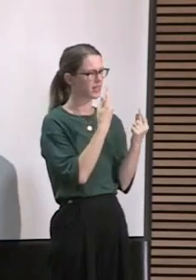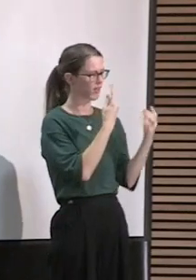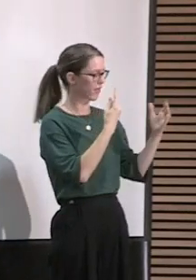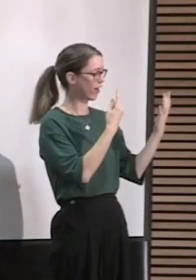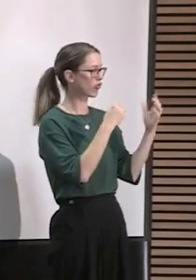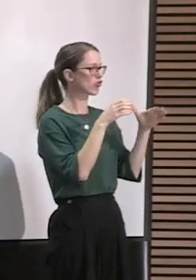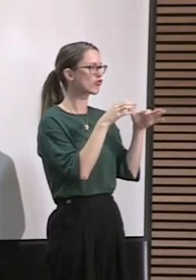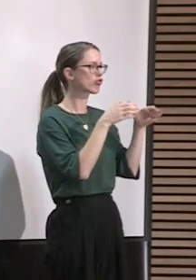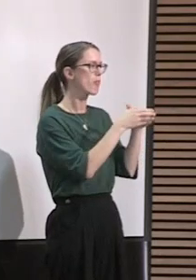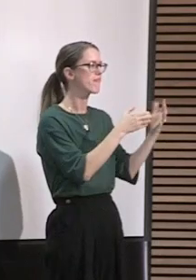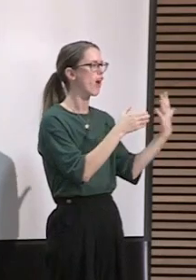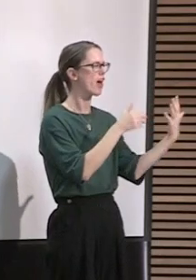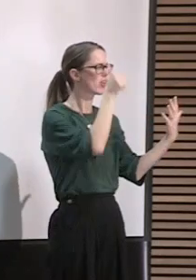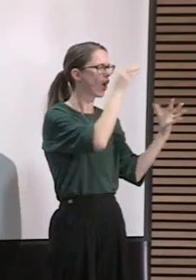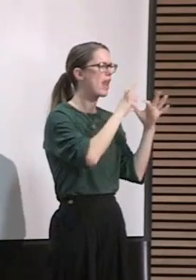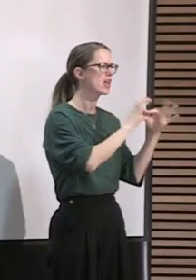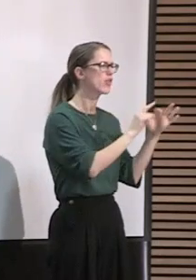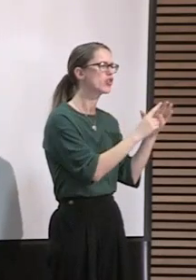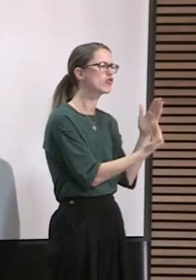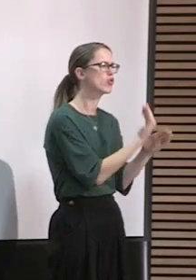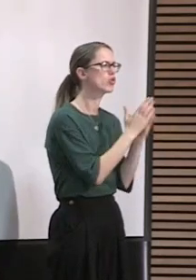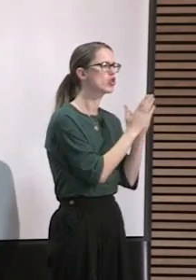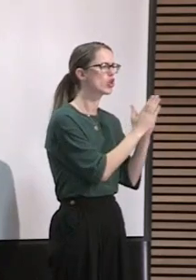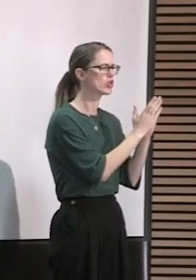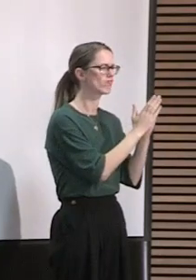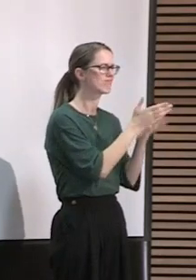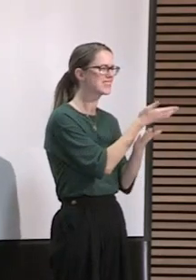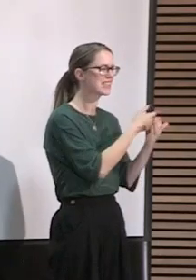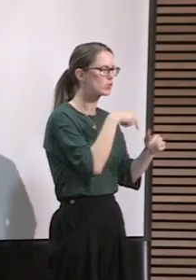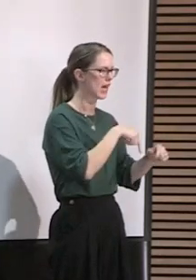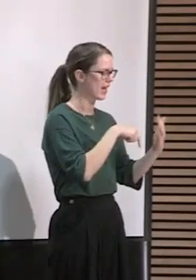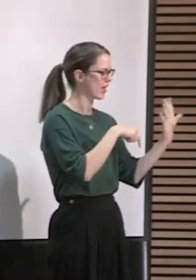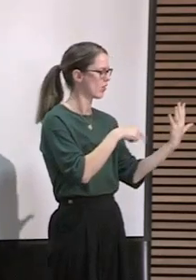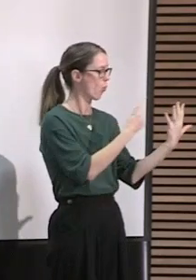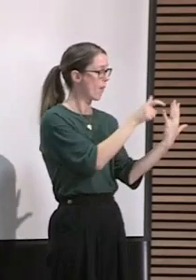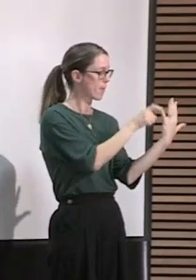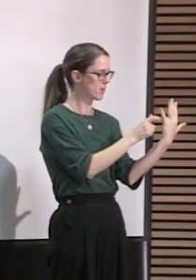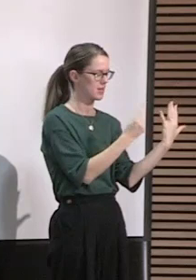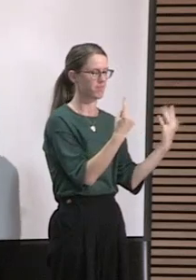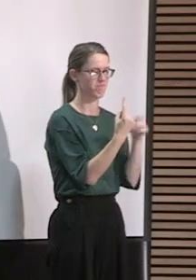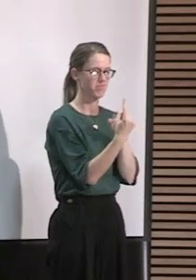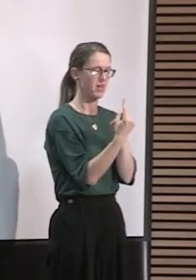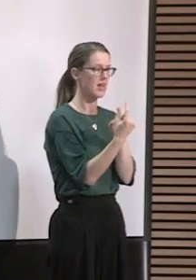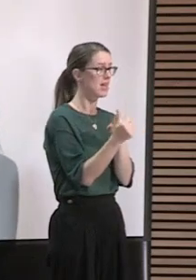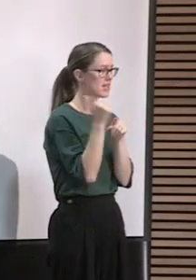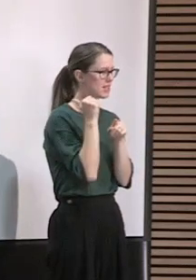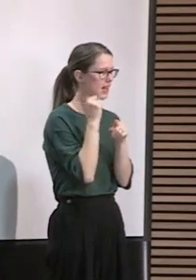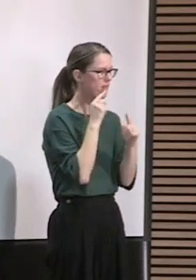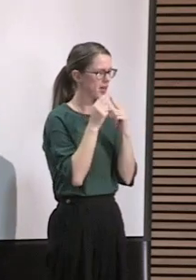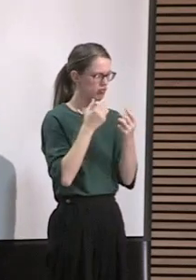My understanding is they're one of this group of five that are associated with this new